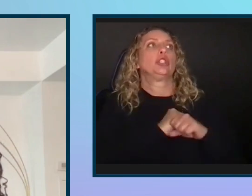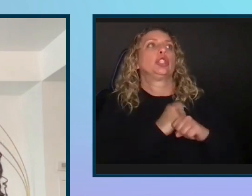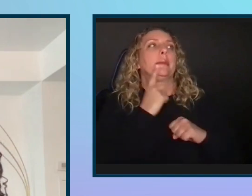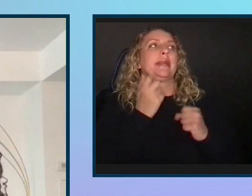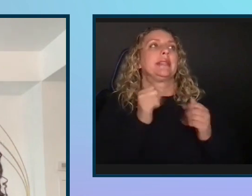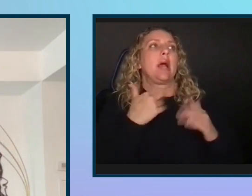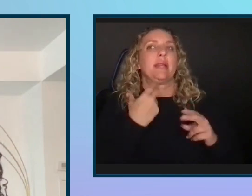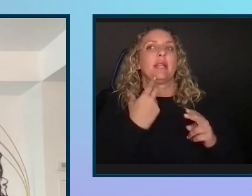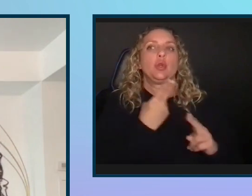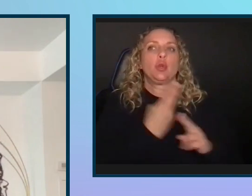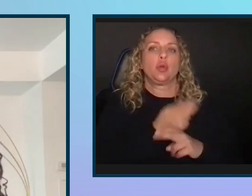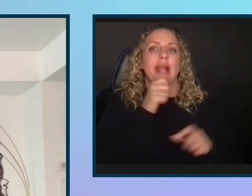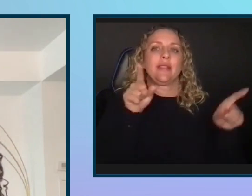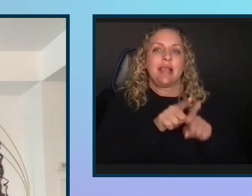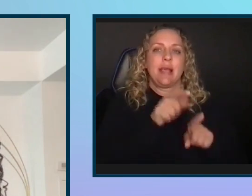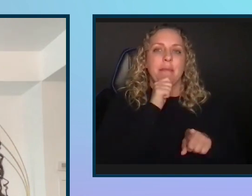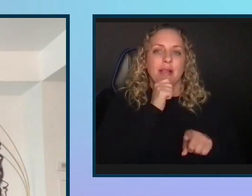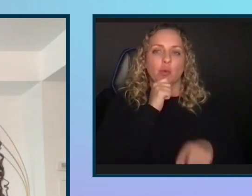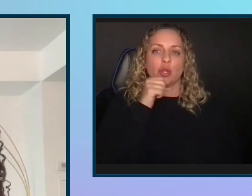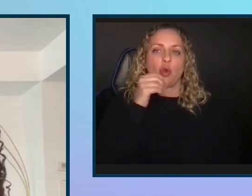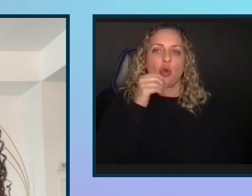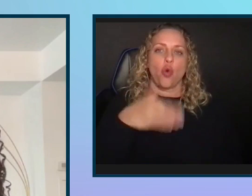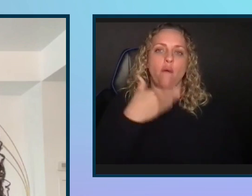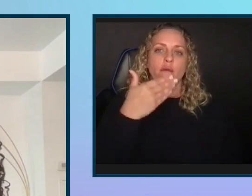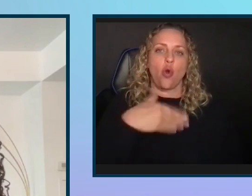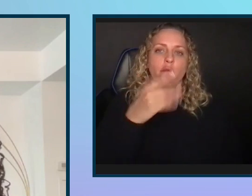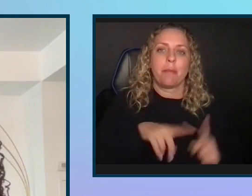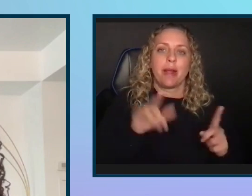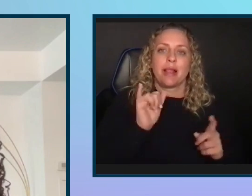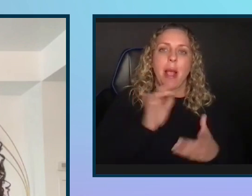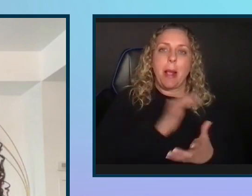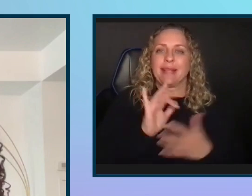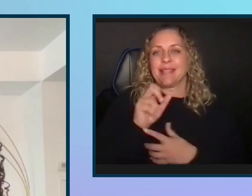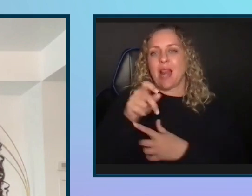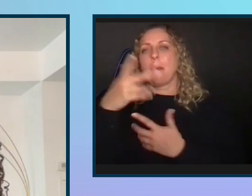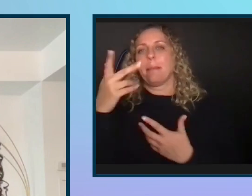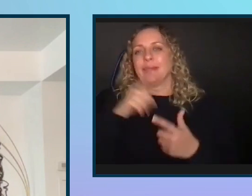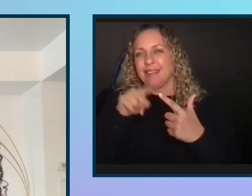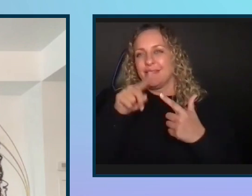not the same password over and over again, but to kind of mix it up even as a user, just because,